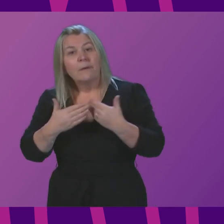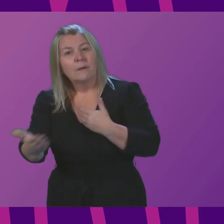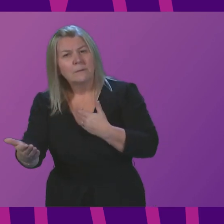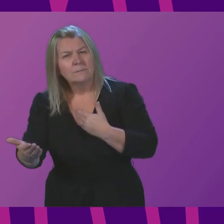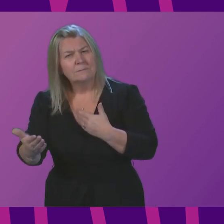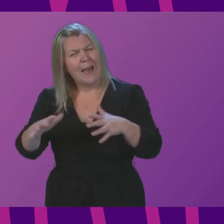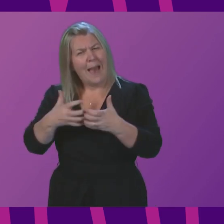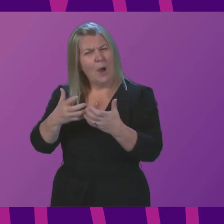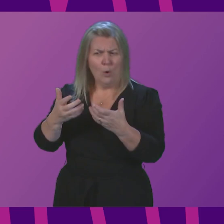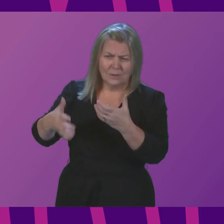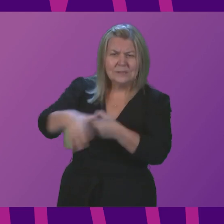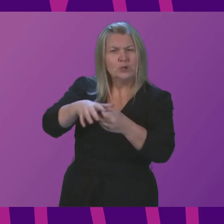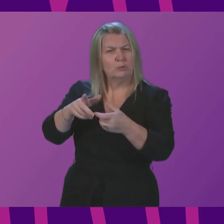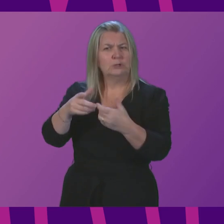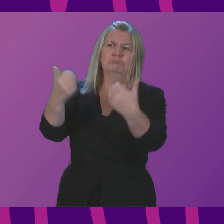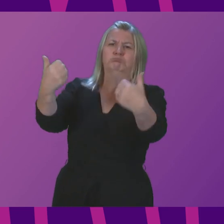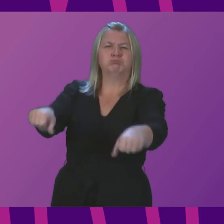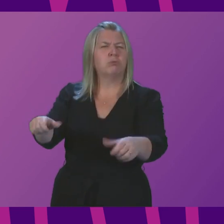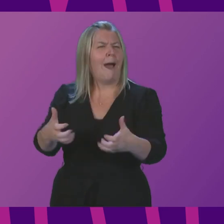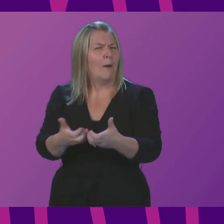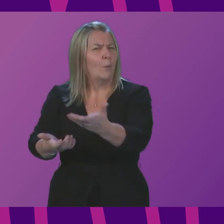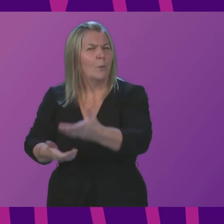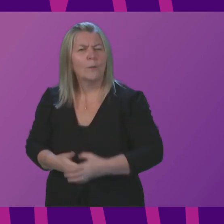is rectified as a matter of urgency?